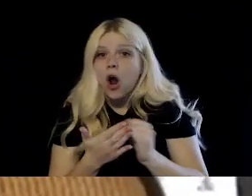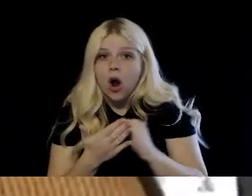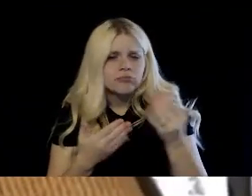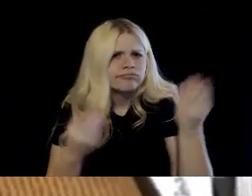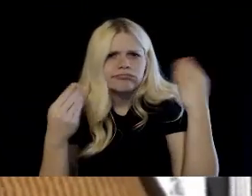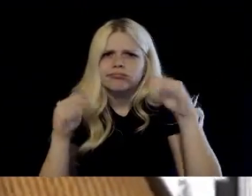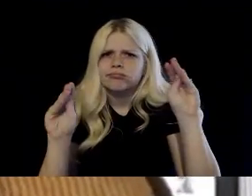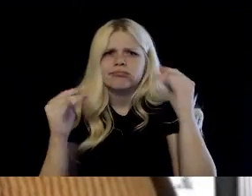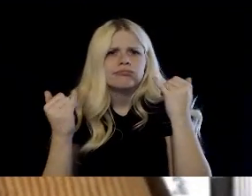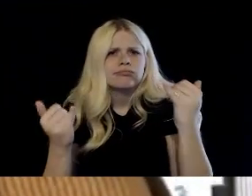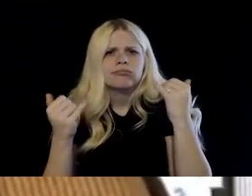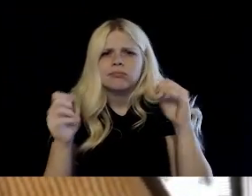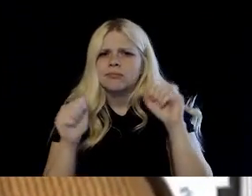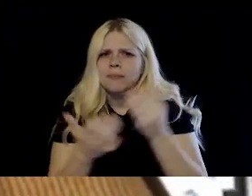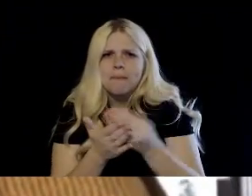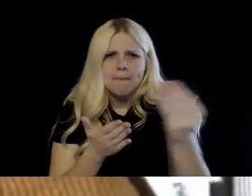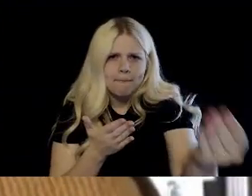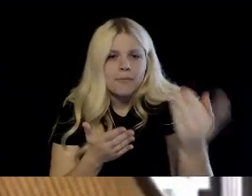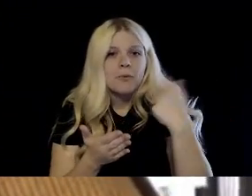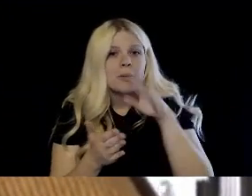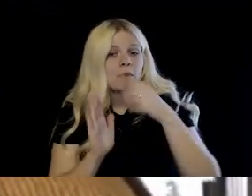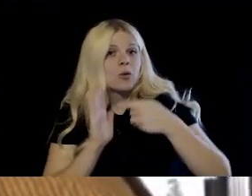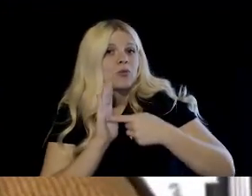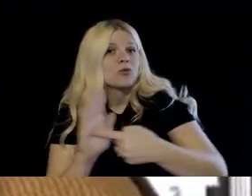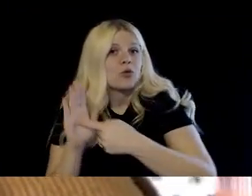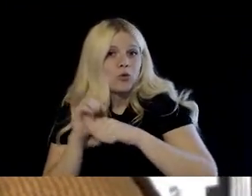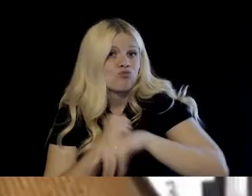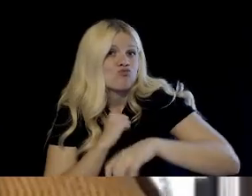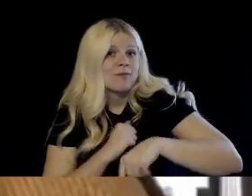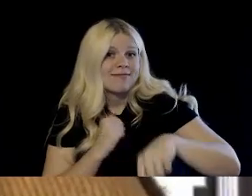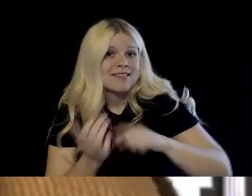highlight animal art, all week long. It's Animal Art Week! So pinnipeds today.